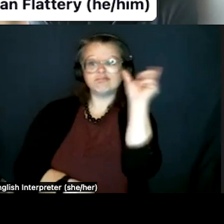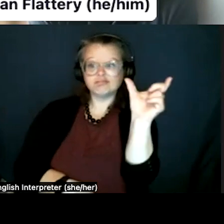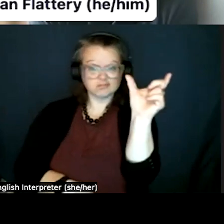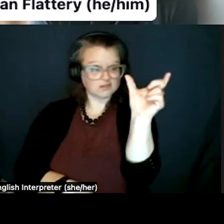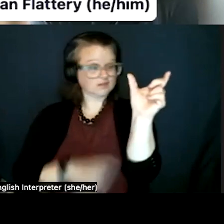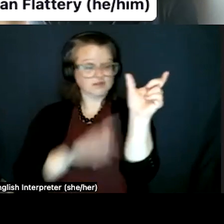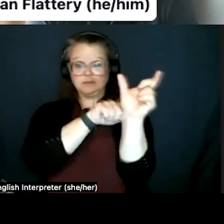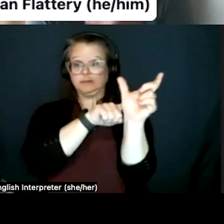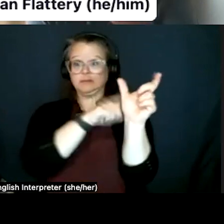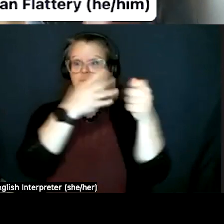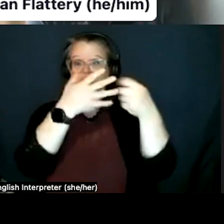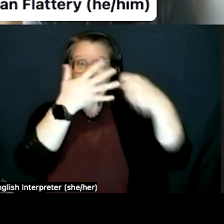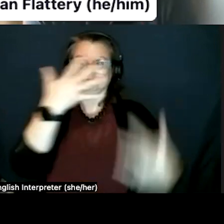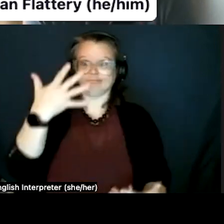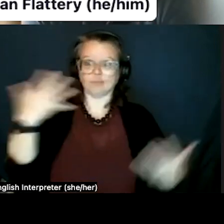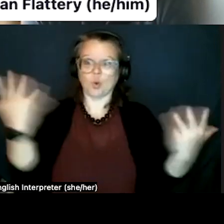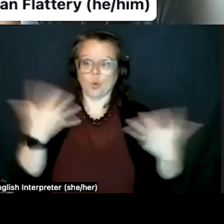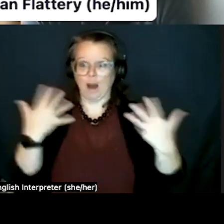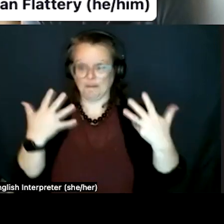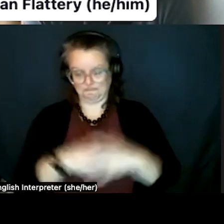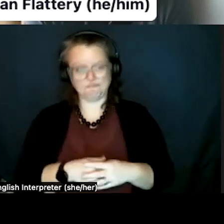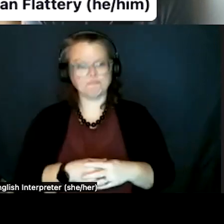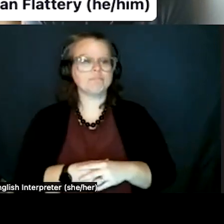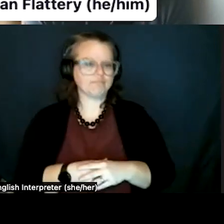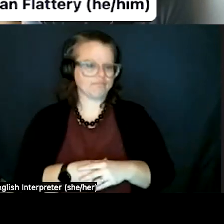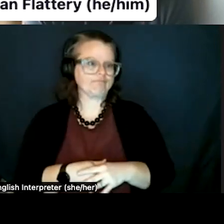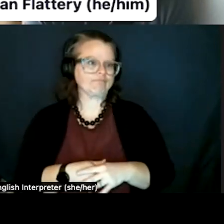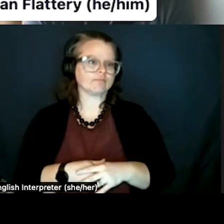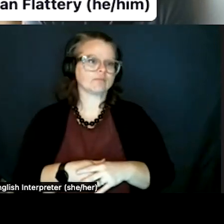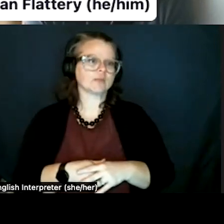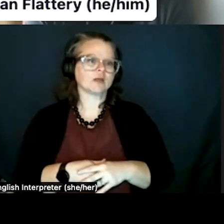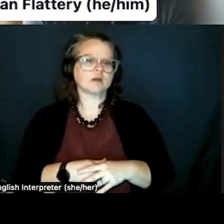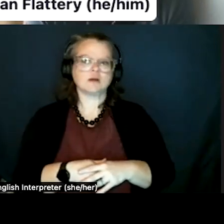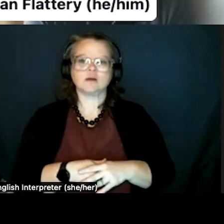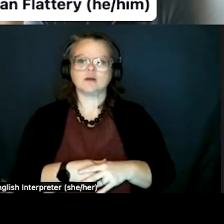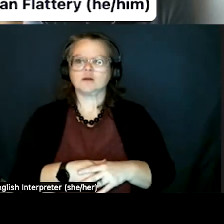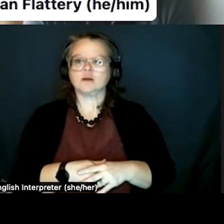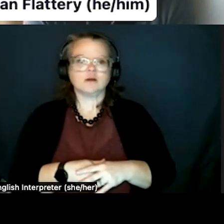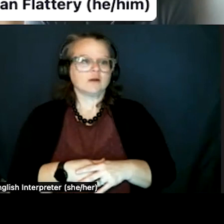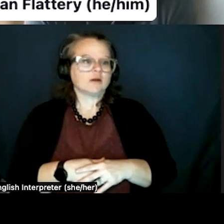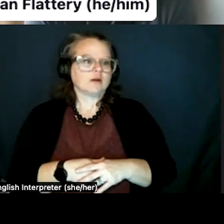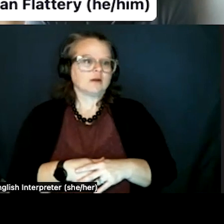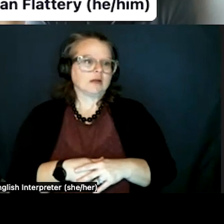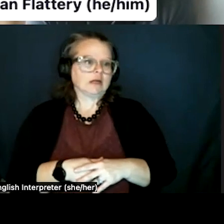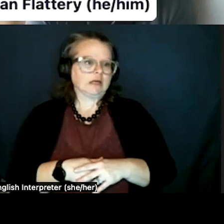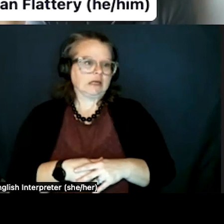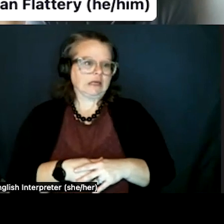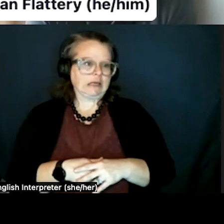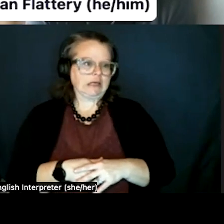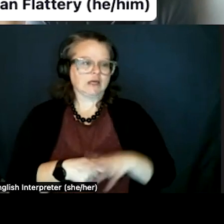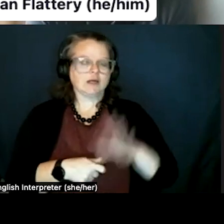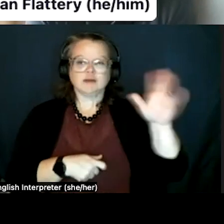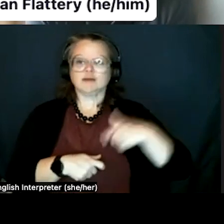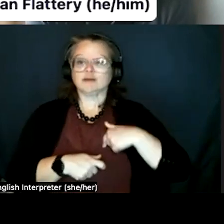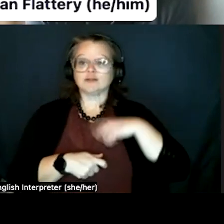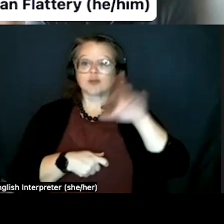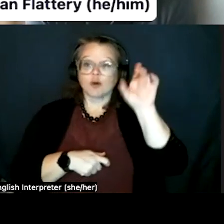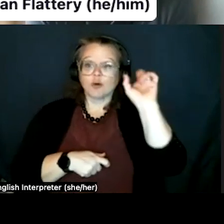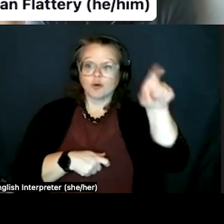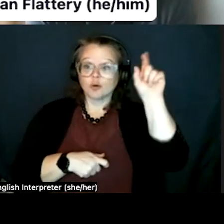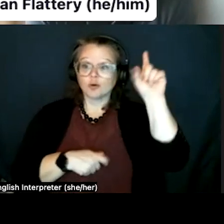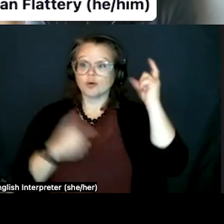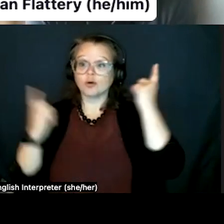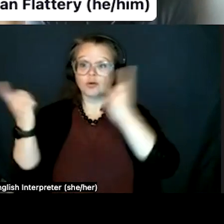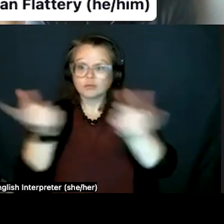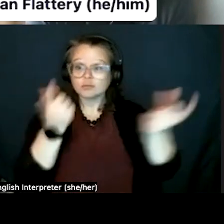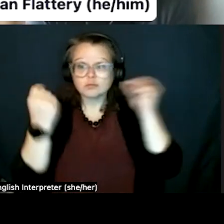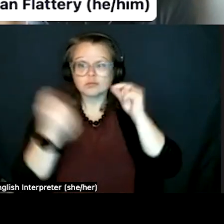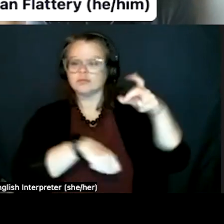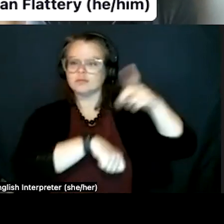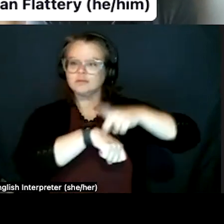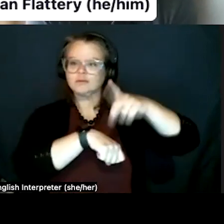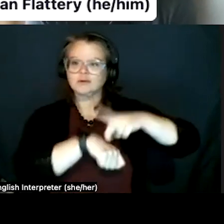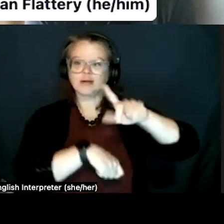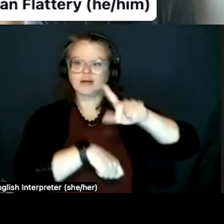use. So you just select the task by planner, and then use the existing plan like you did with the